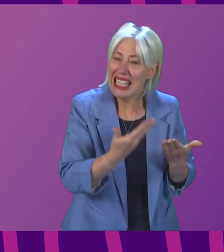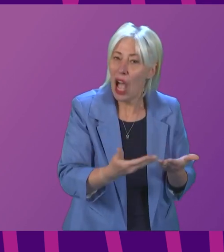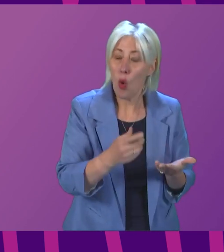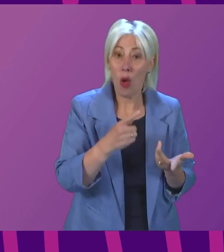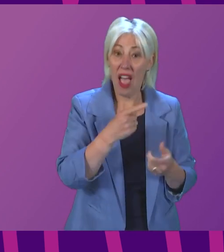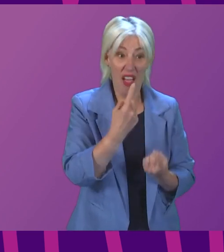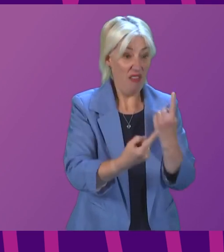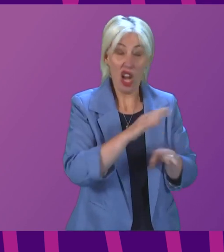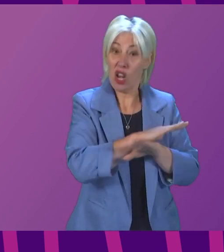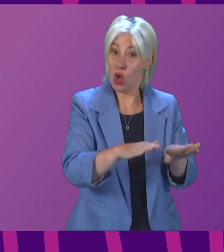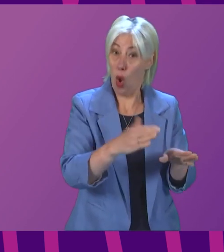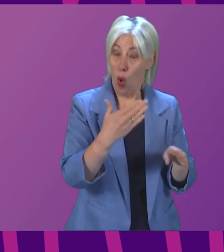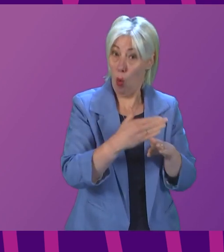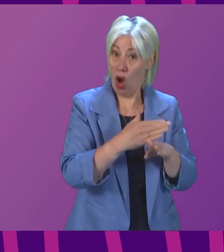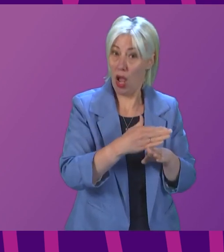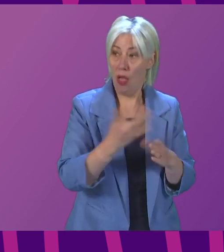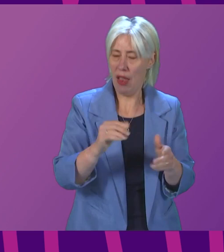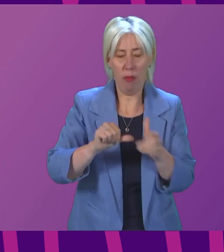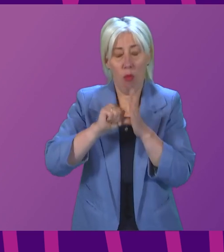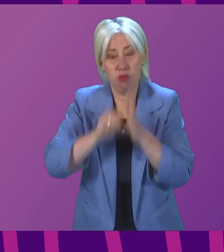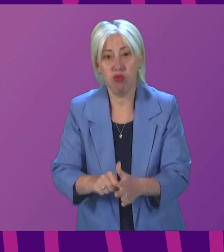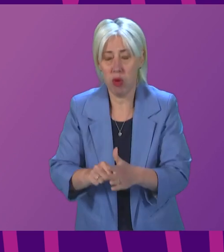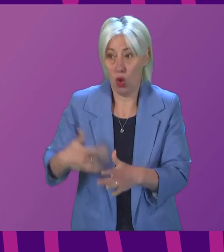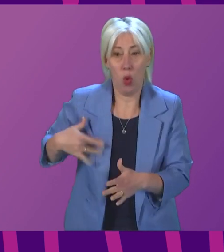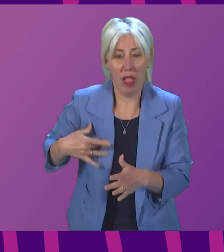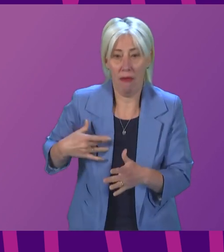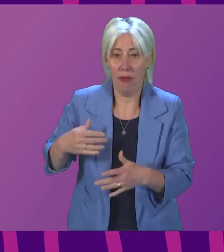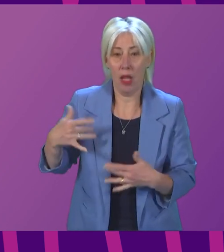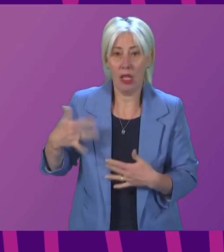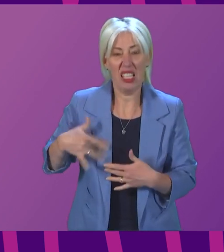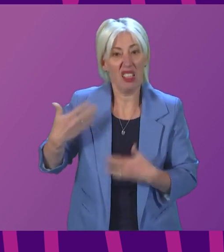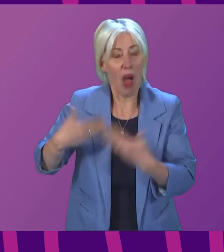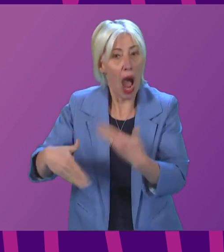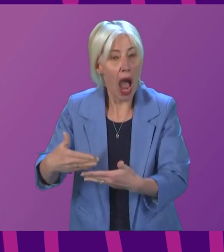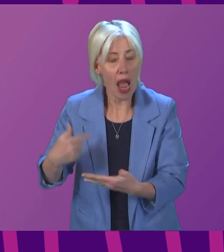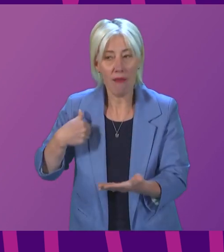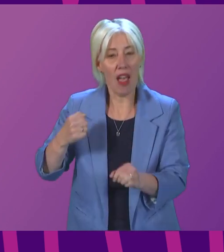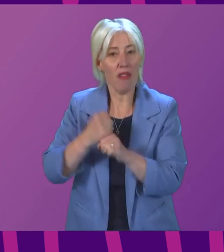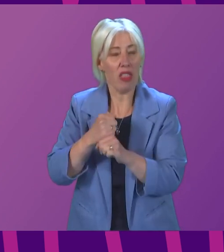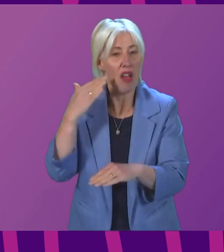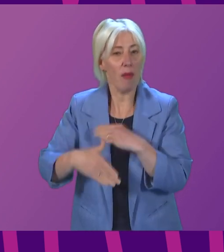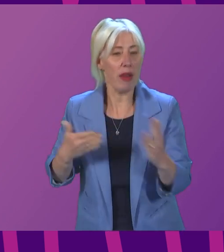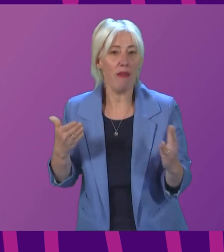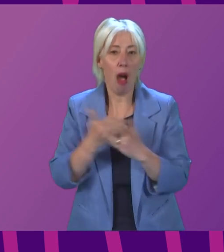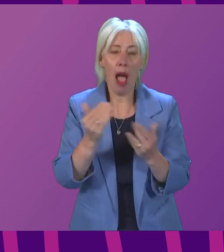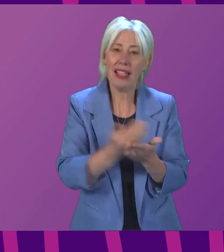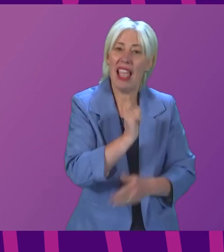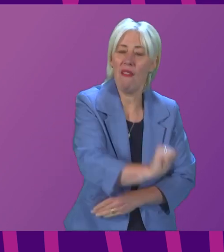crisis much harder had the Government not saved the shipyard. That is the reality.